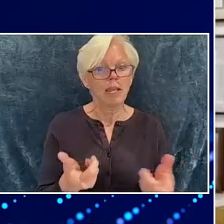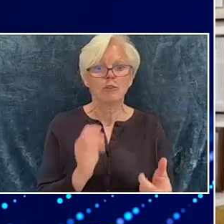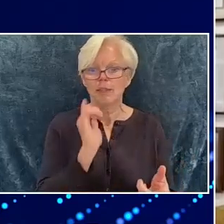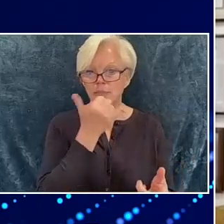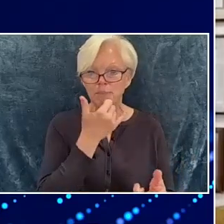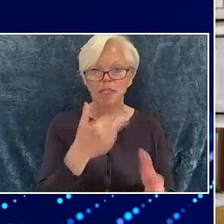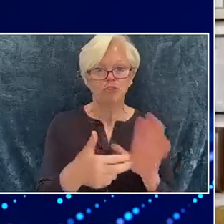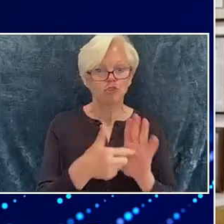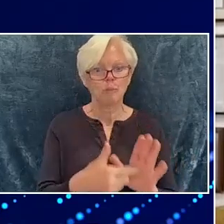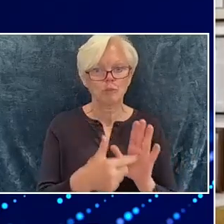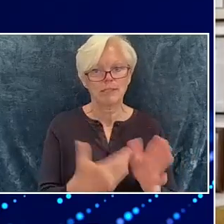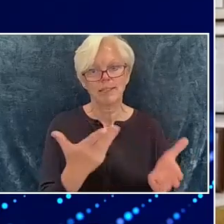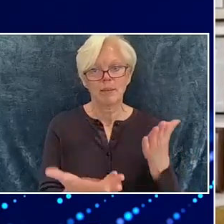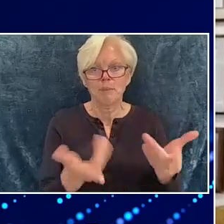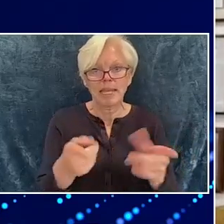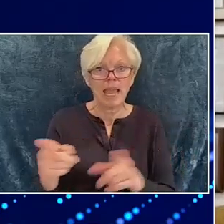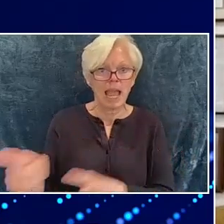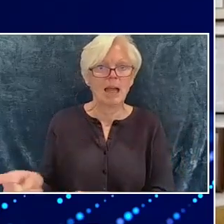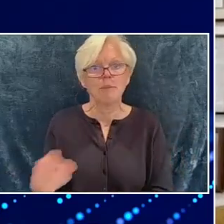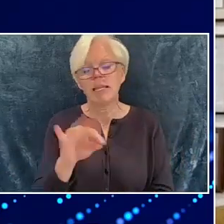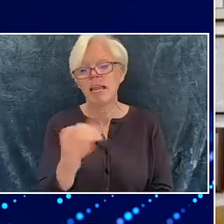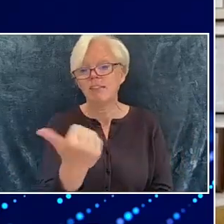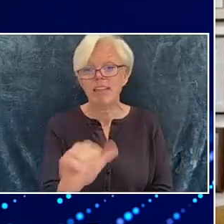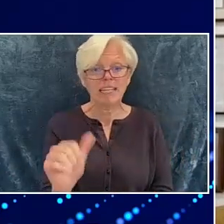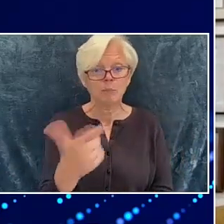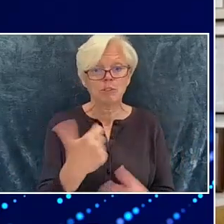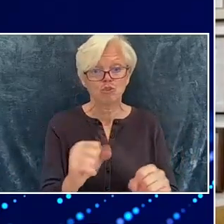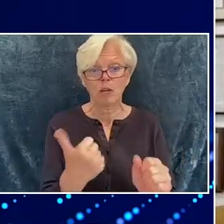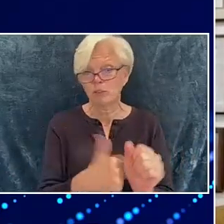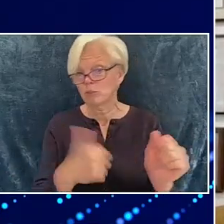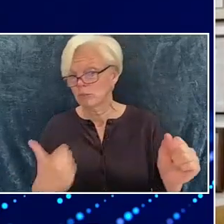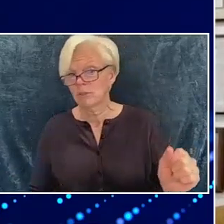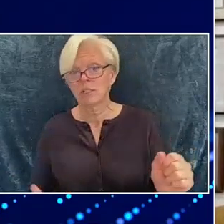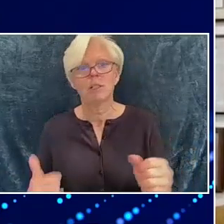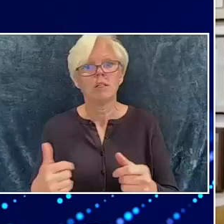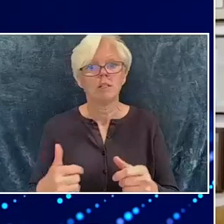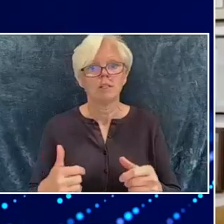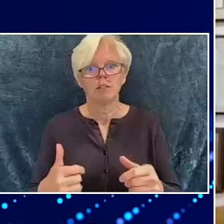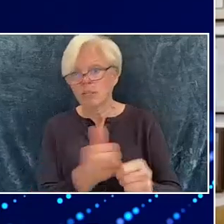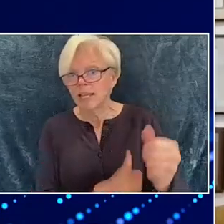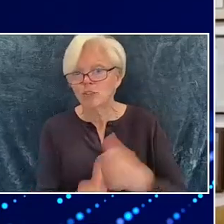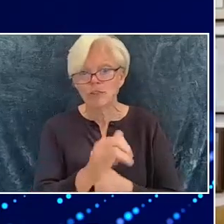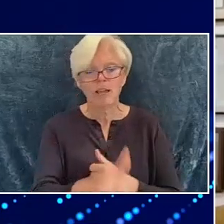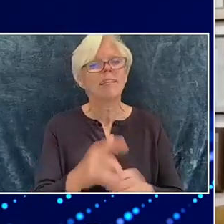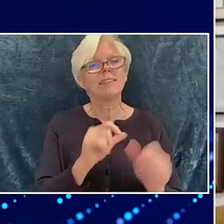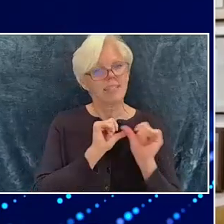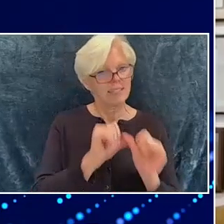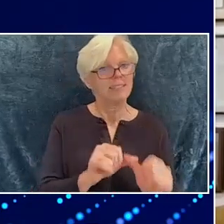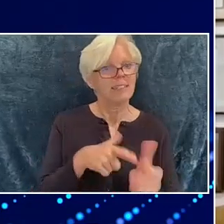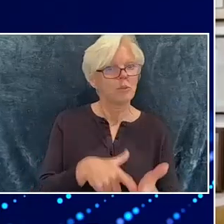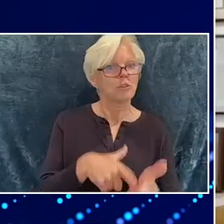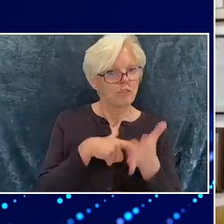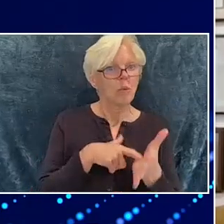I think anybody's trying to duck that, i t's a continuing requirement to satisfy the